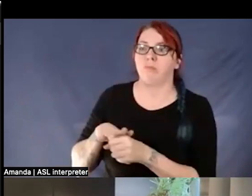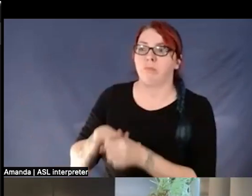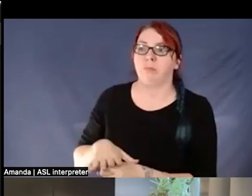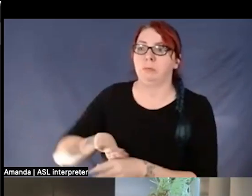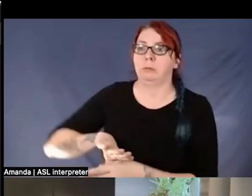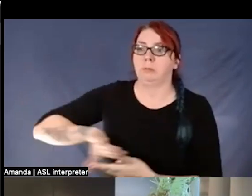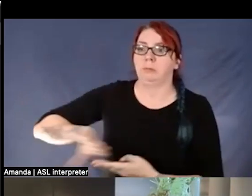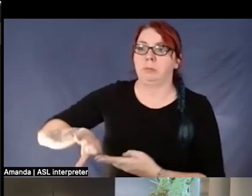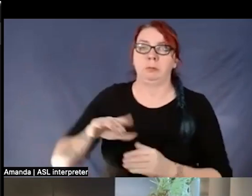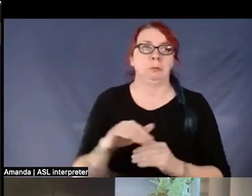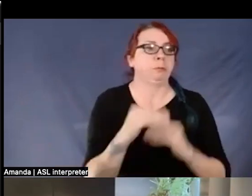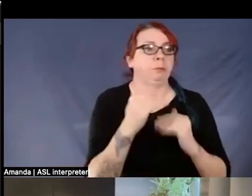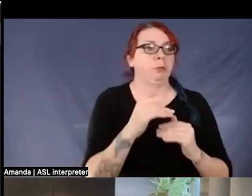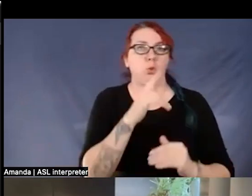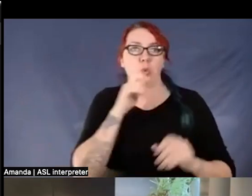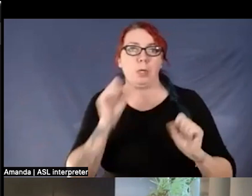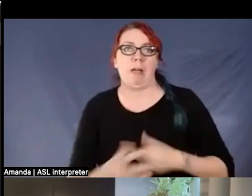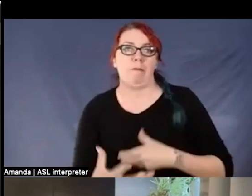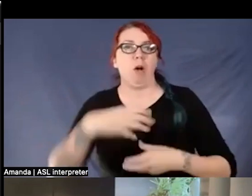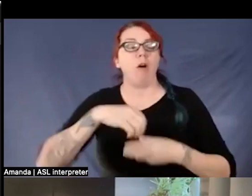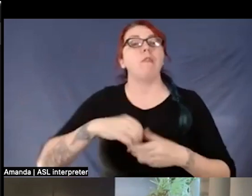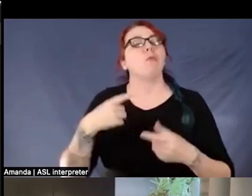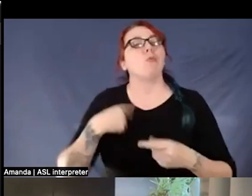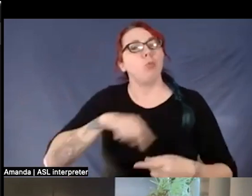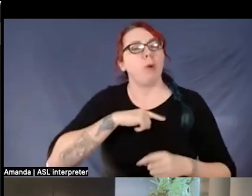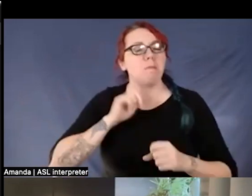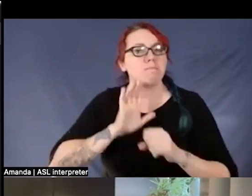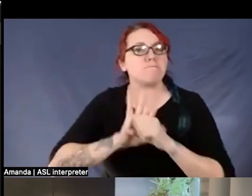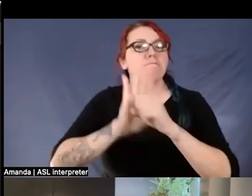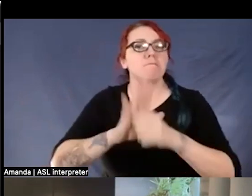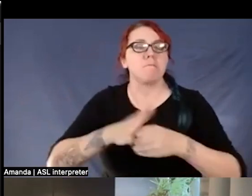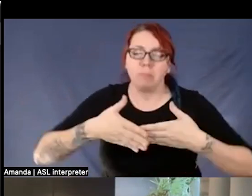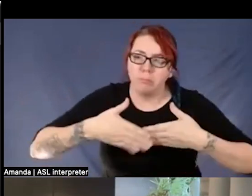any stage of the book supply chain carries a responsibility to serve readers by publishing,